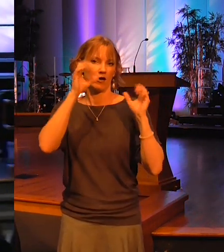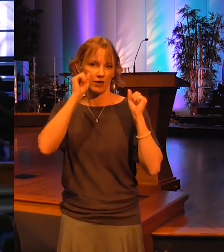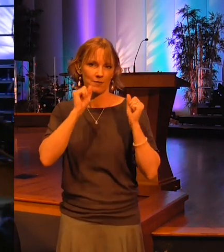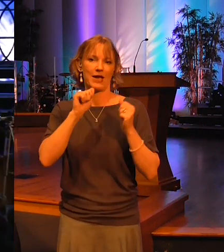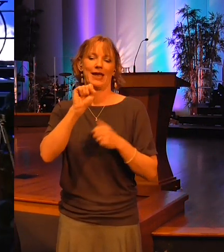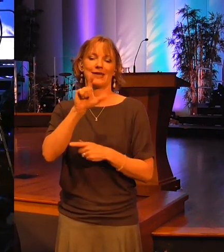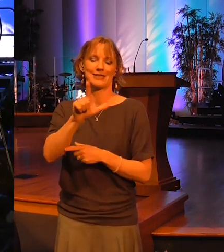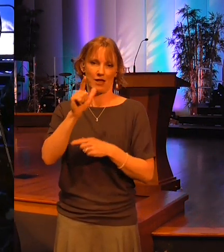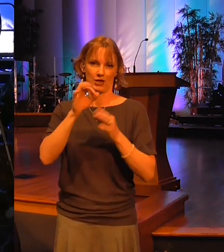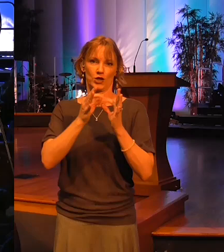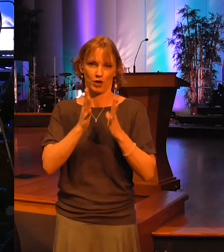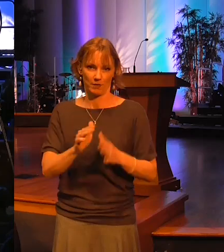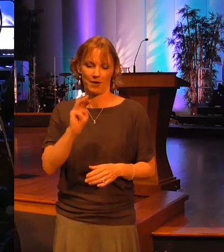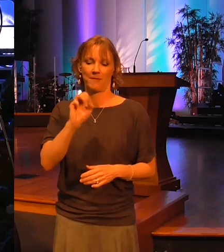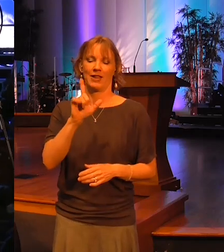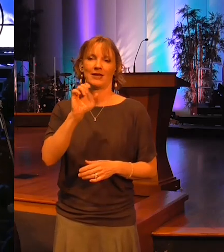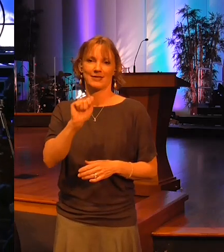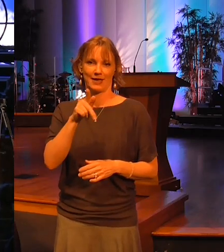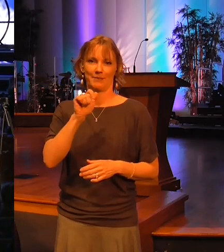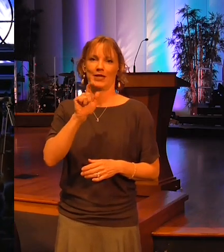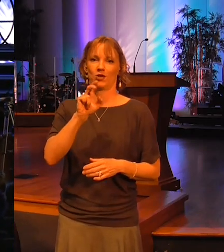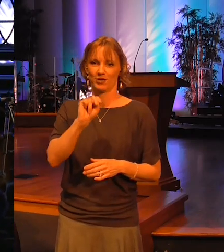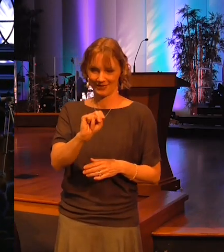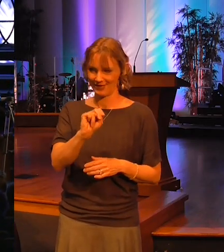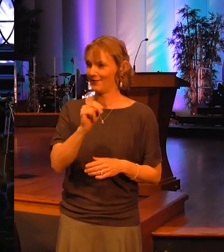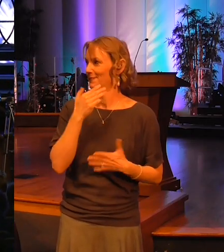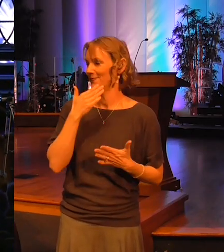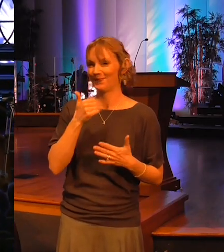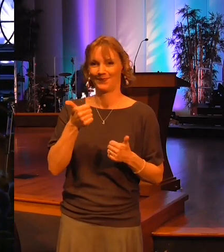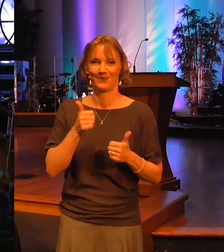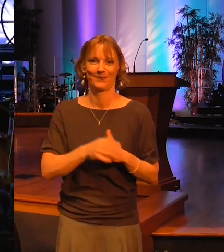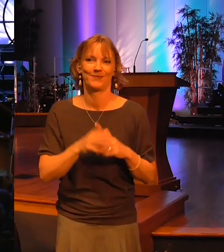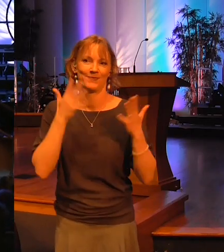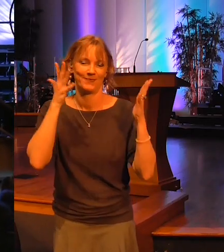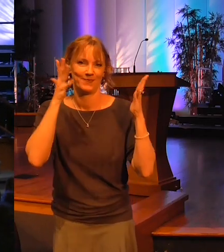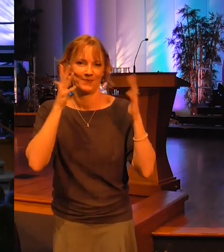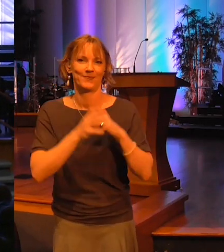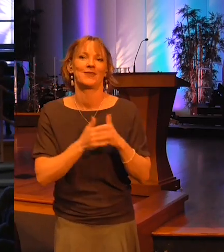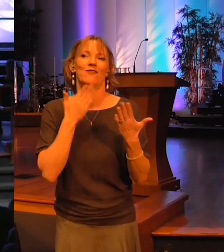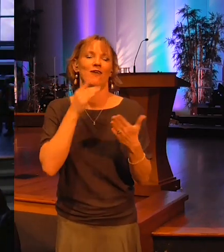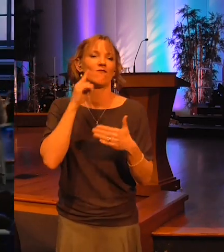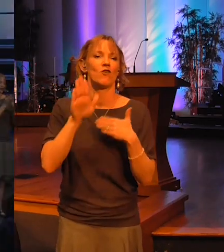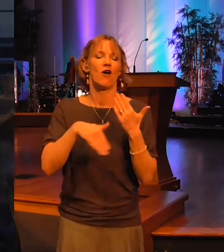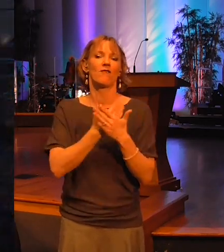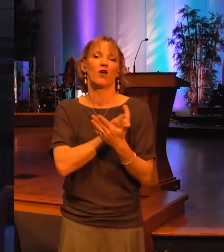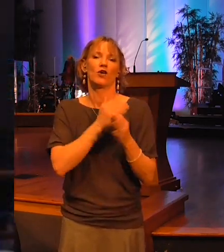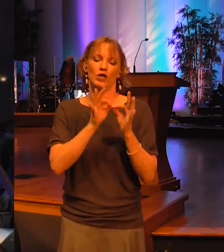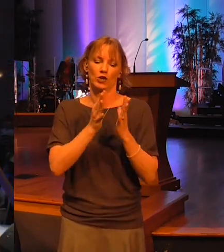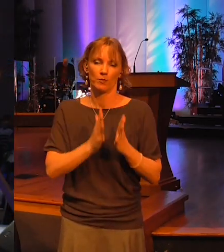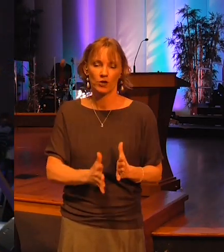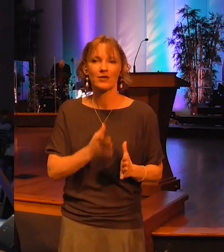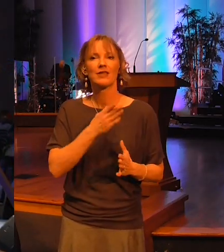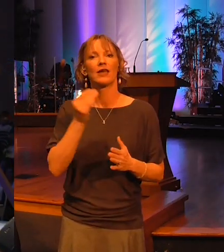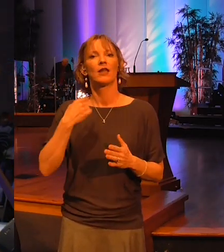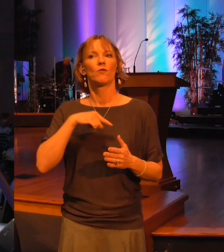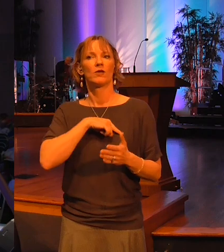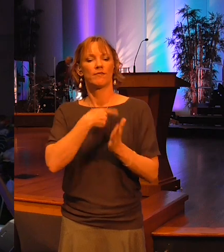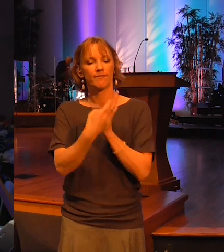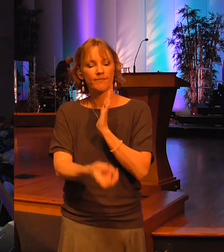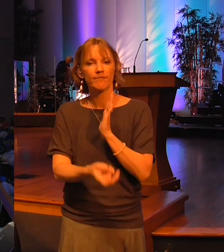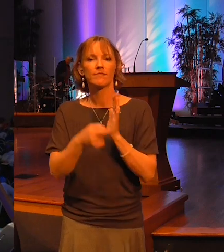Peterson grateful for all of our interpreters and as we move into this uh time of offering thank